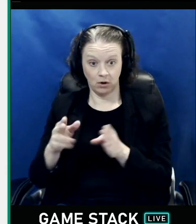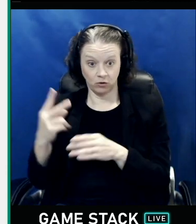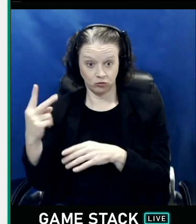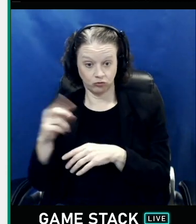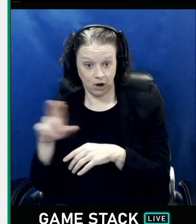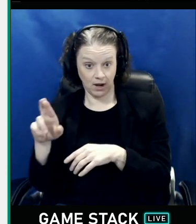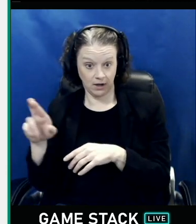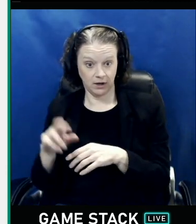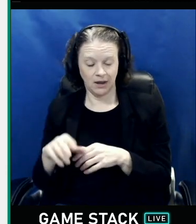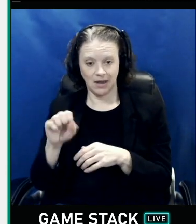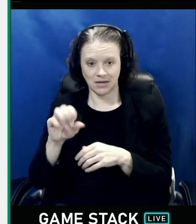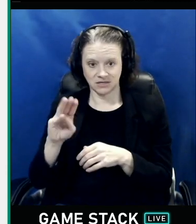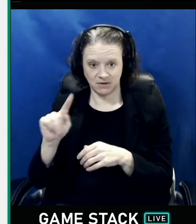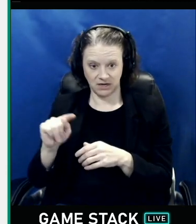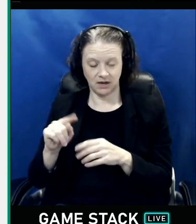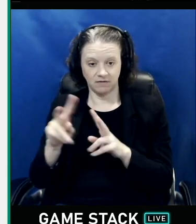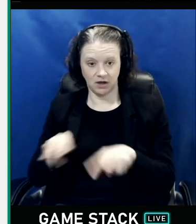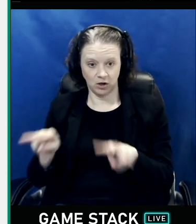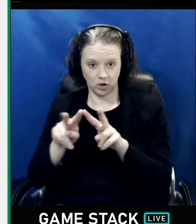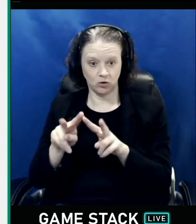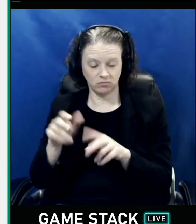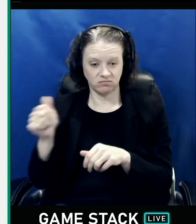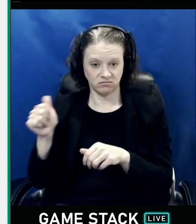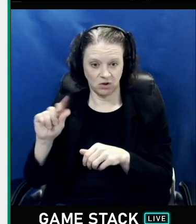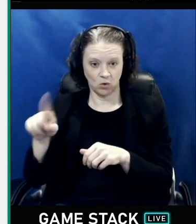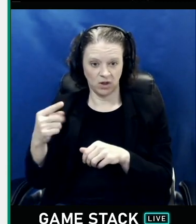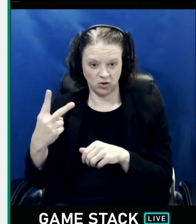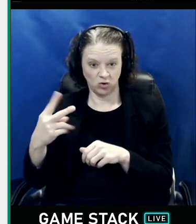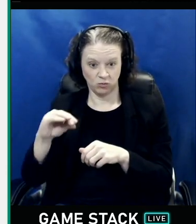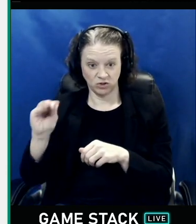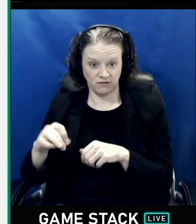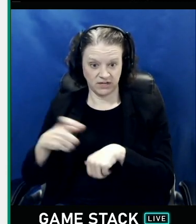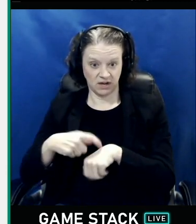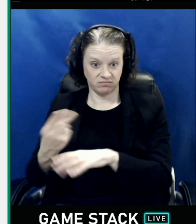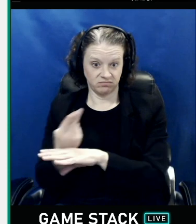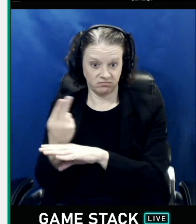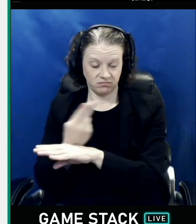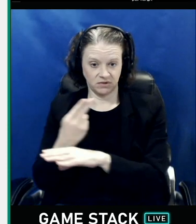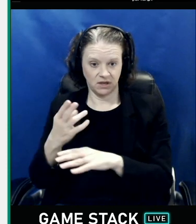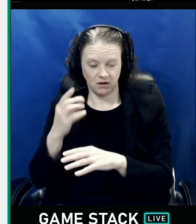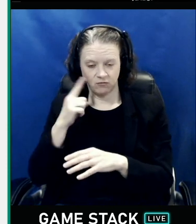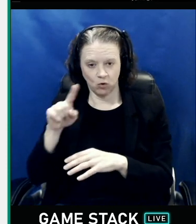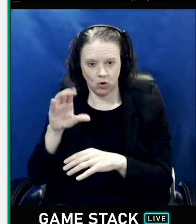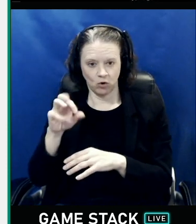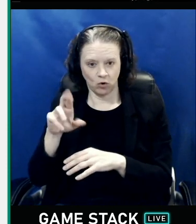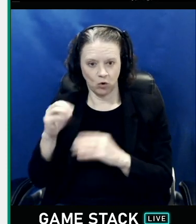only 2% of the time while using the corelimit equals 4 for slightly higher performance.